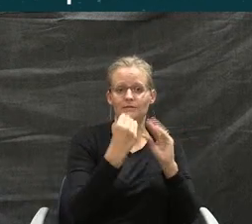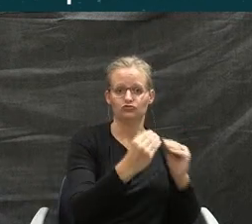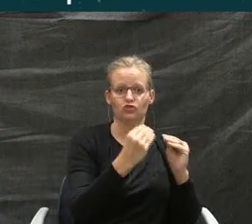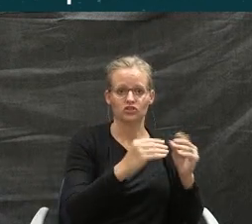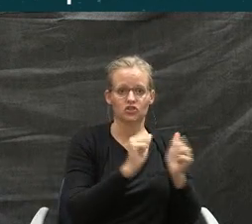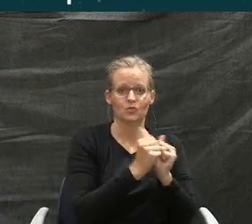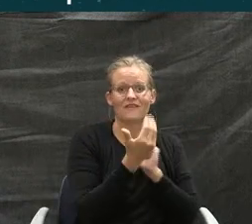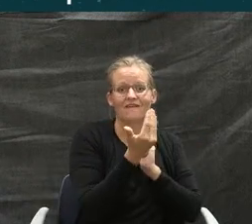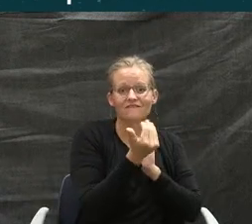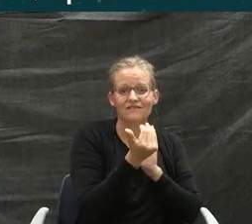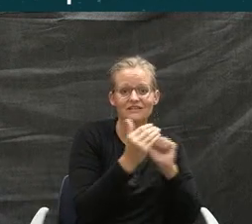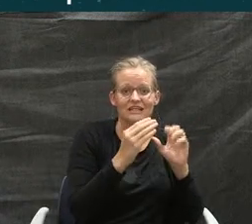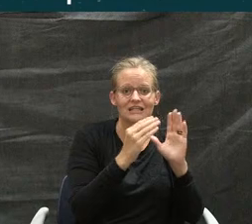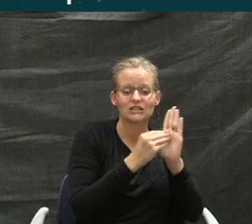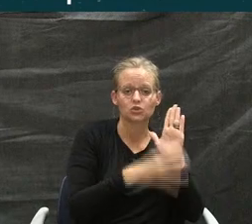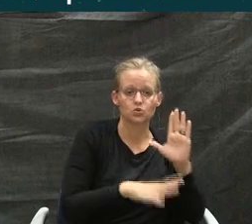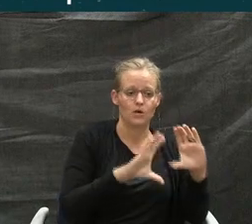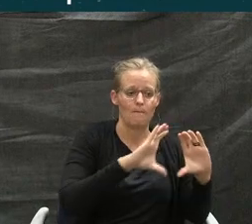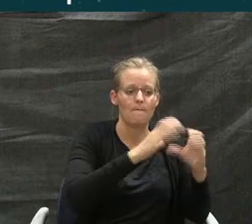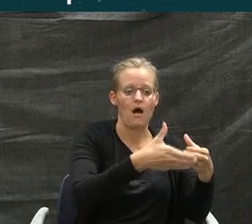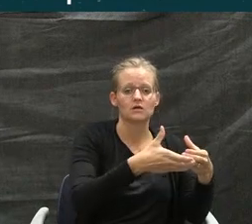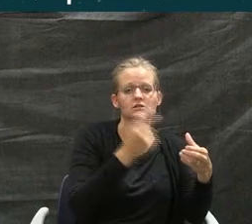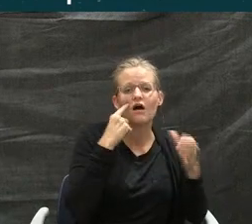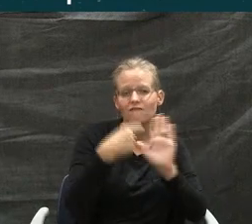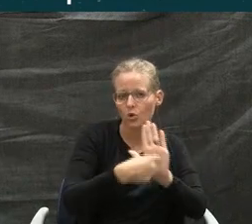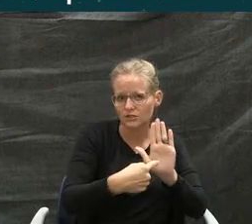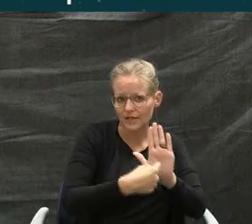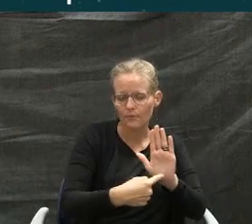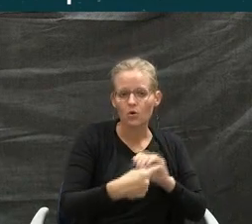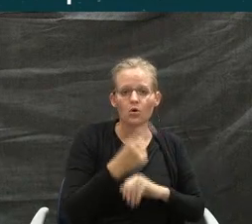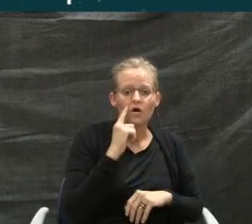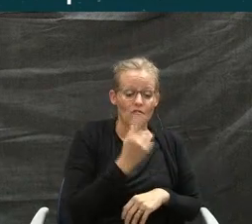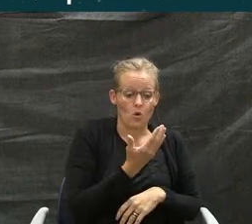and what that means is so for 15 students there may be 2